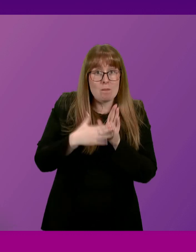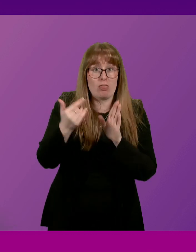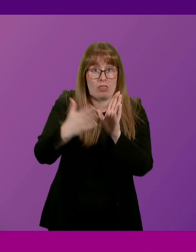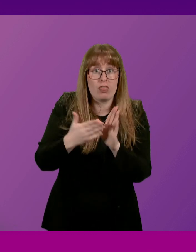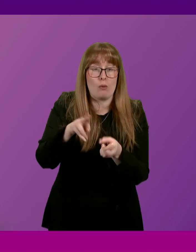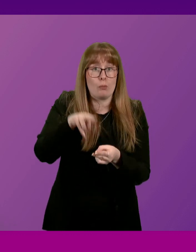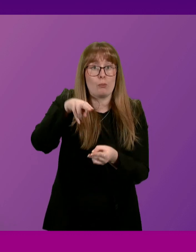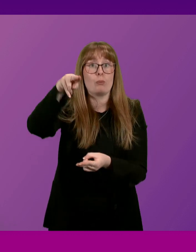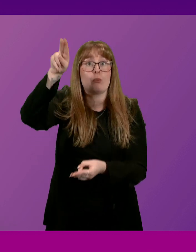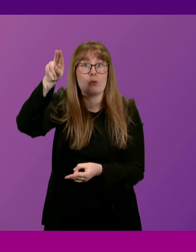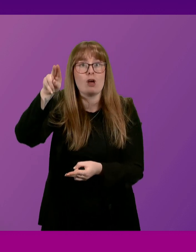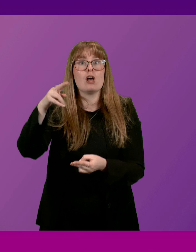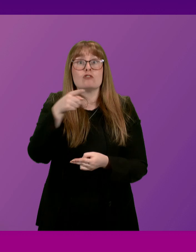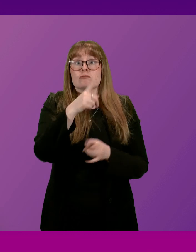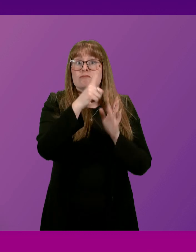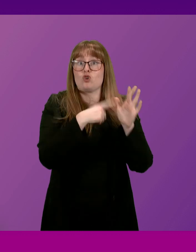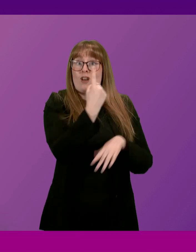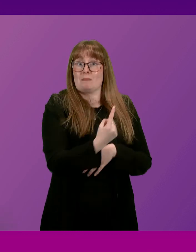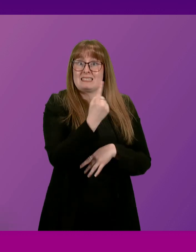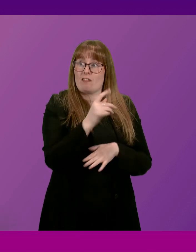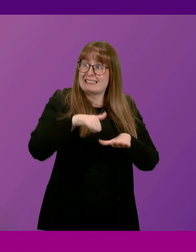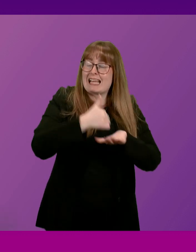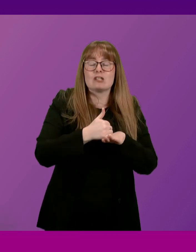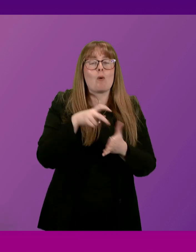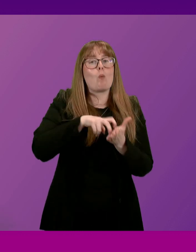To keep himself fit, John set up a thriving walking football group in Stranraer, working